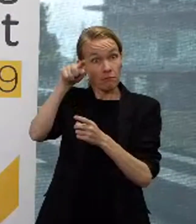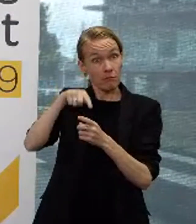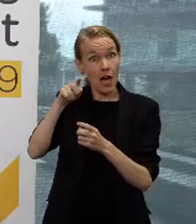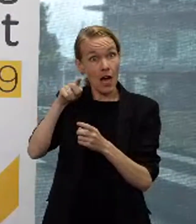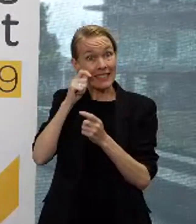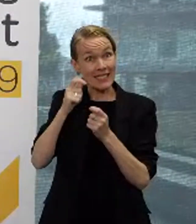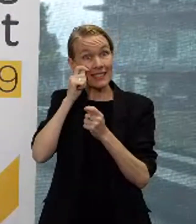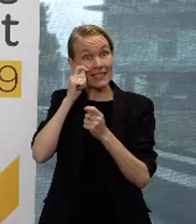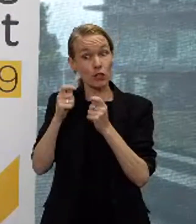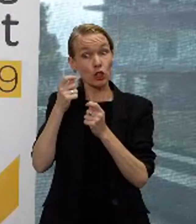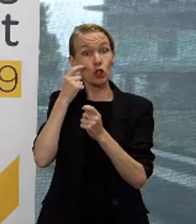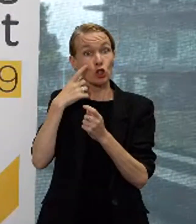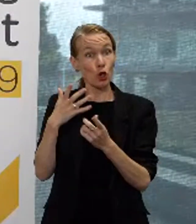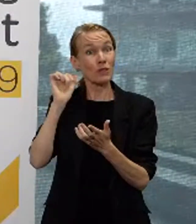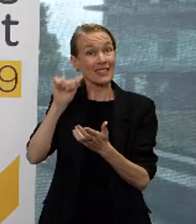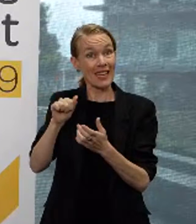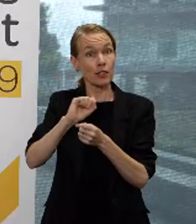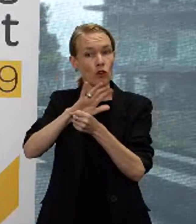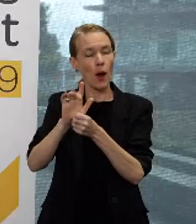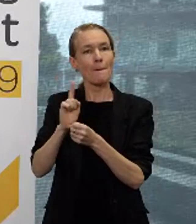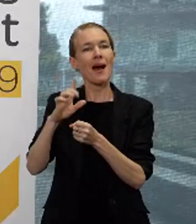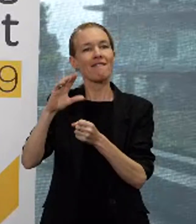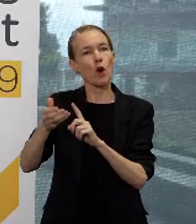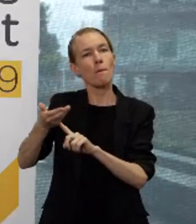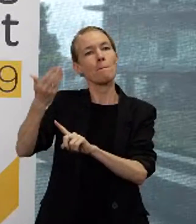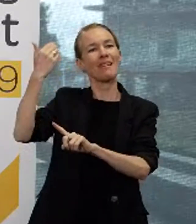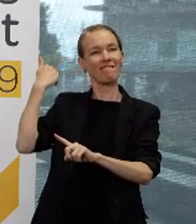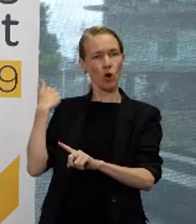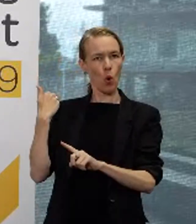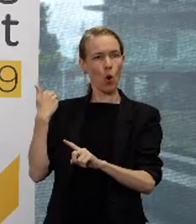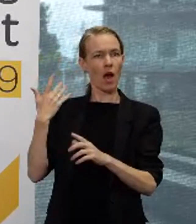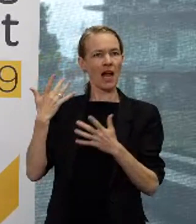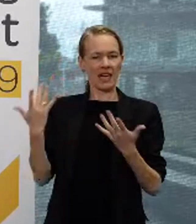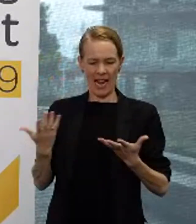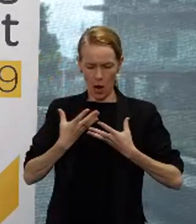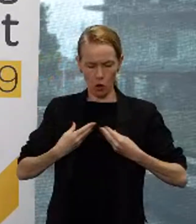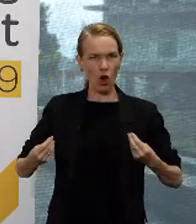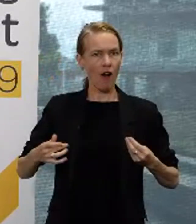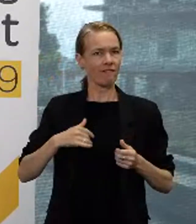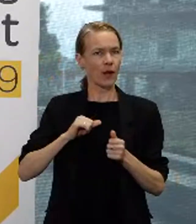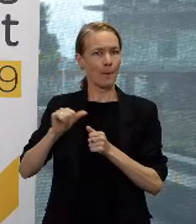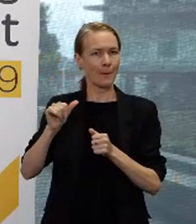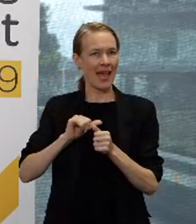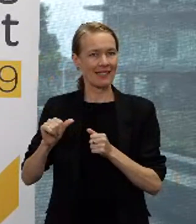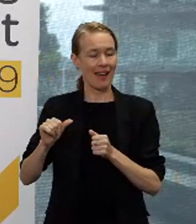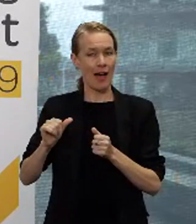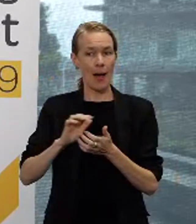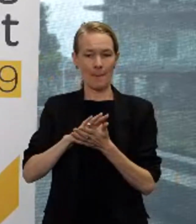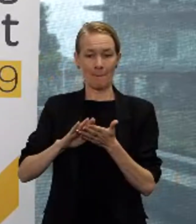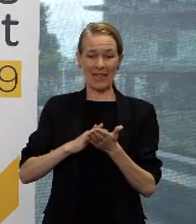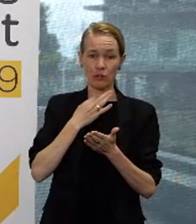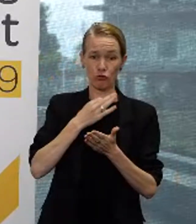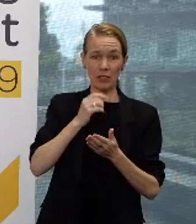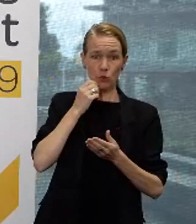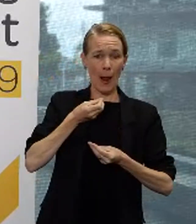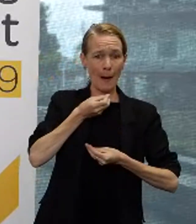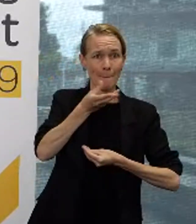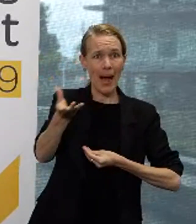statistics. That person is considered to have recovered from their infection, in fact, that it is an historical case.